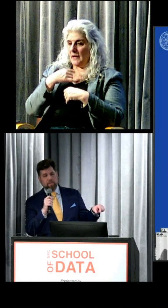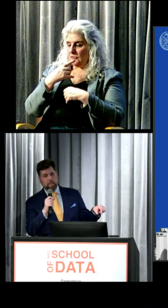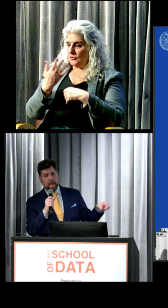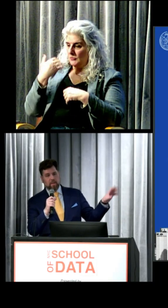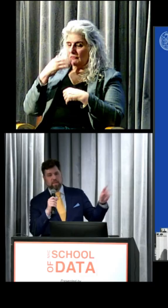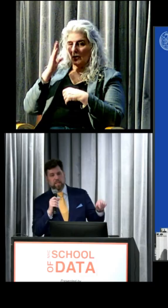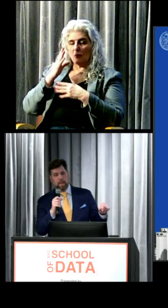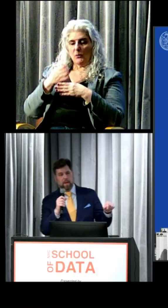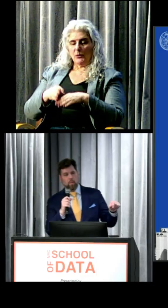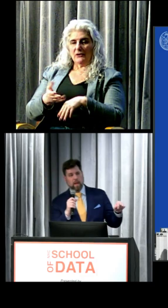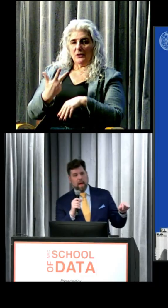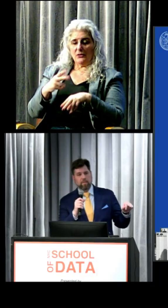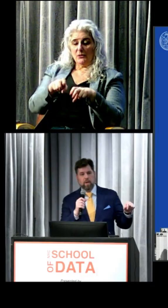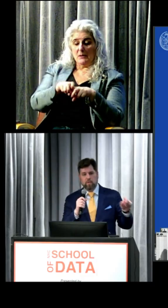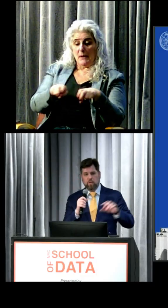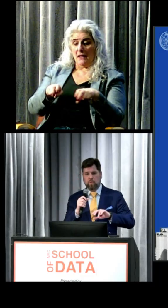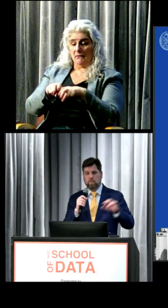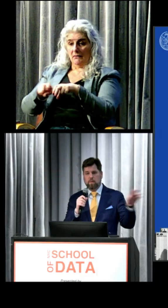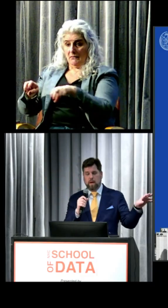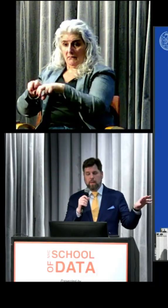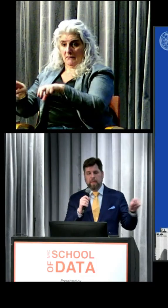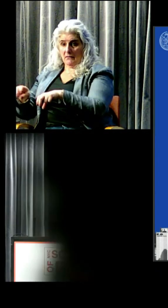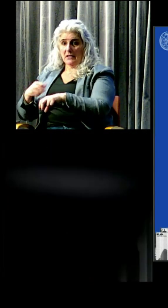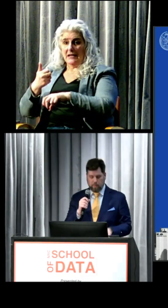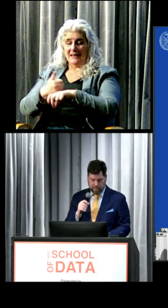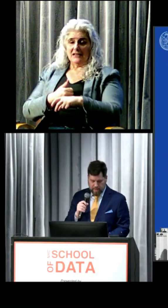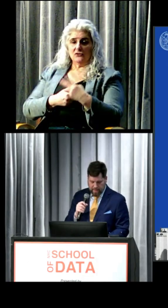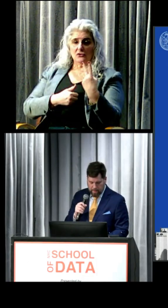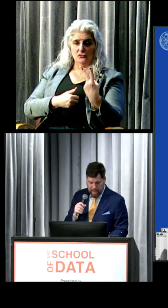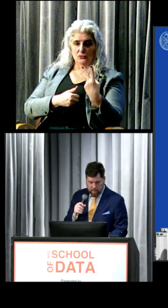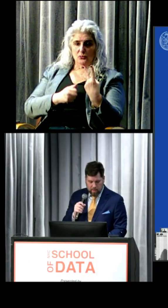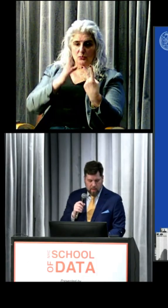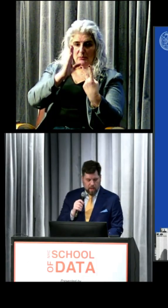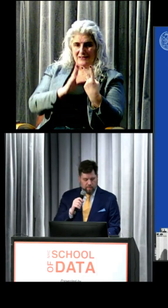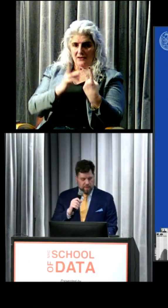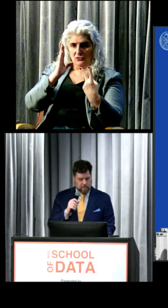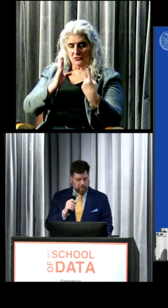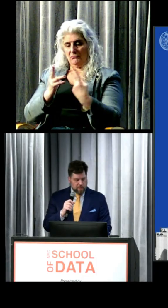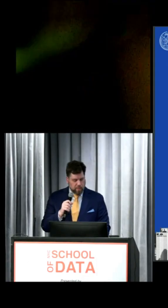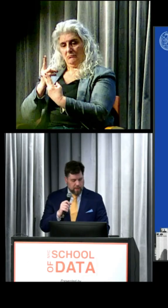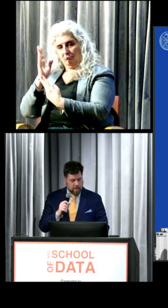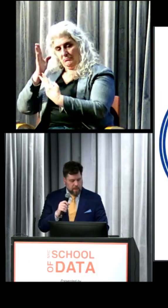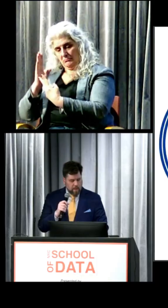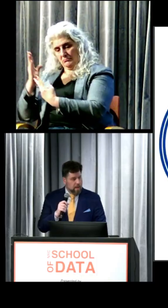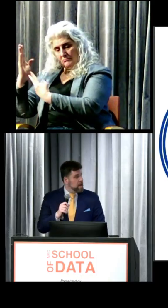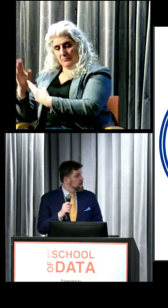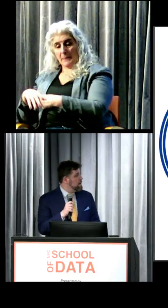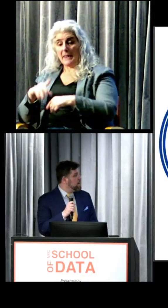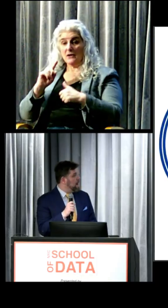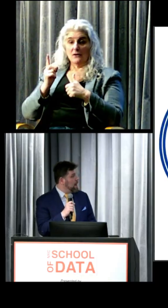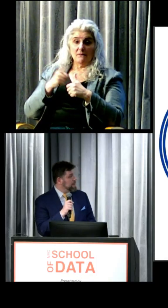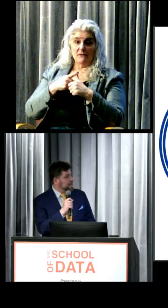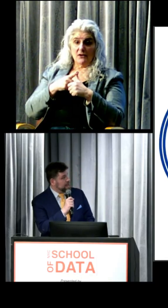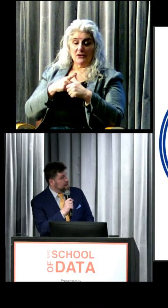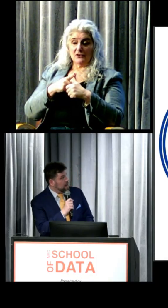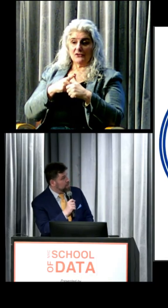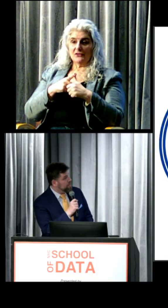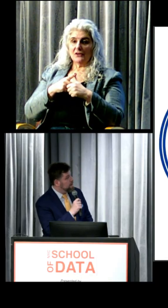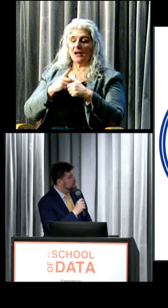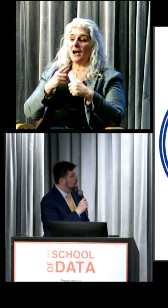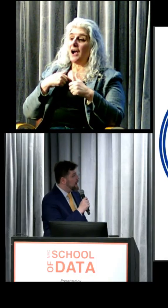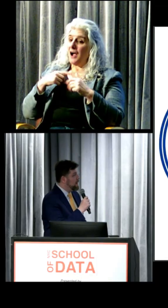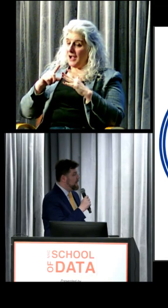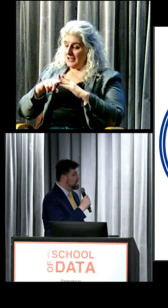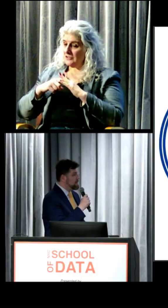Hi, so I, my name is Jenna Lang, and I work at Trivium Interactive, an interactive media design